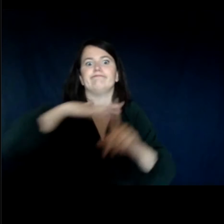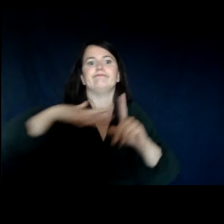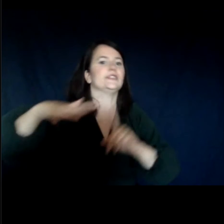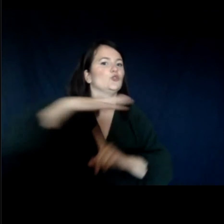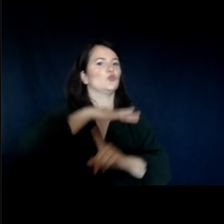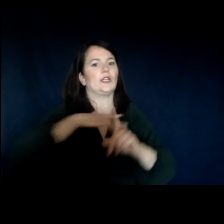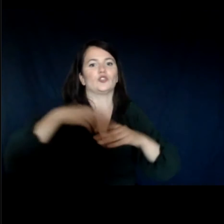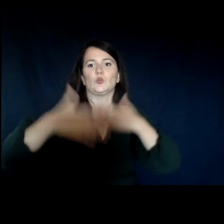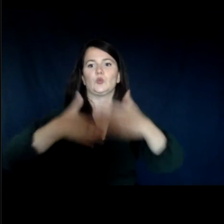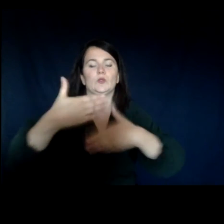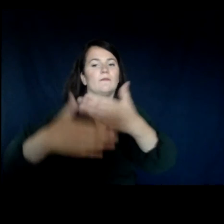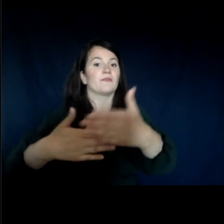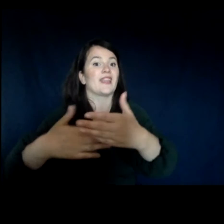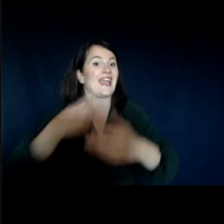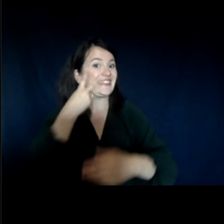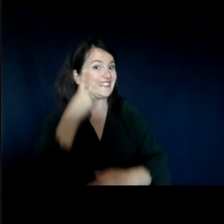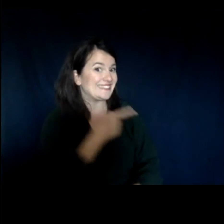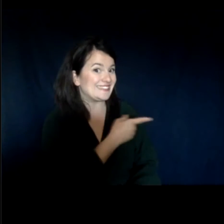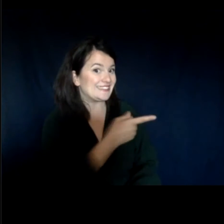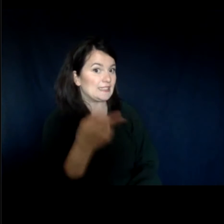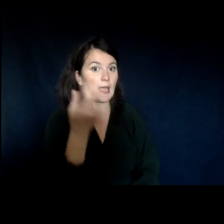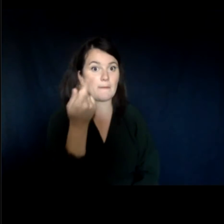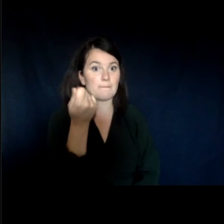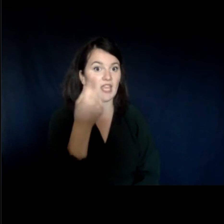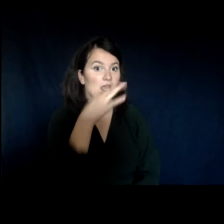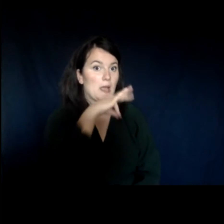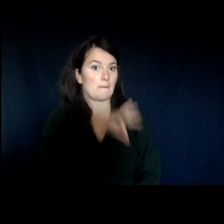the incomes are small and expenditure is growing,